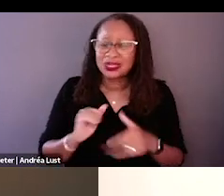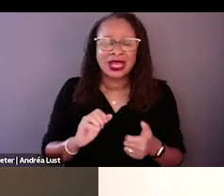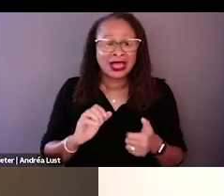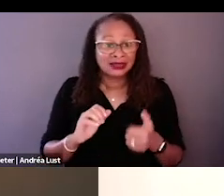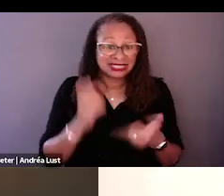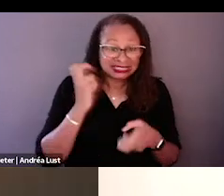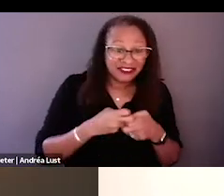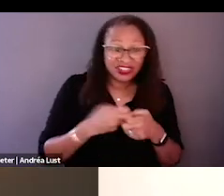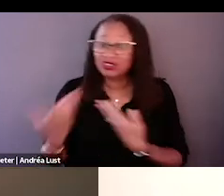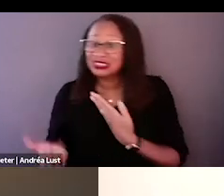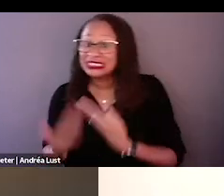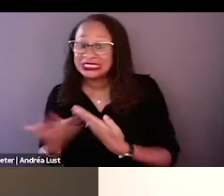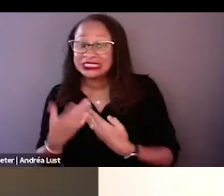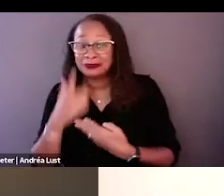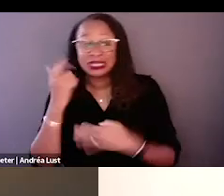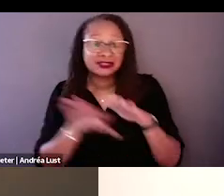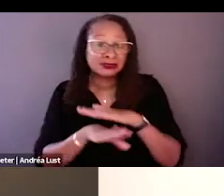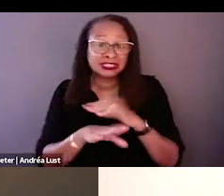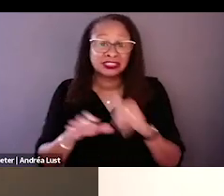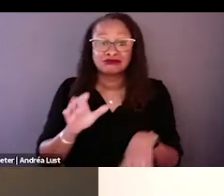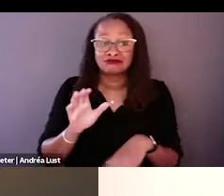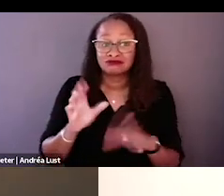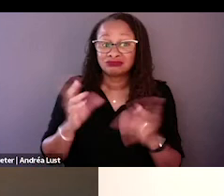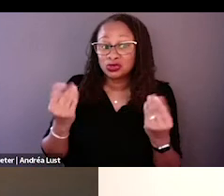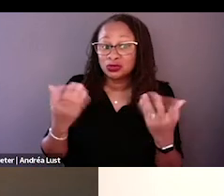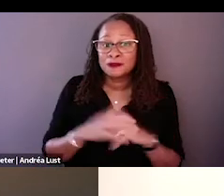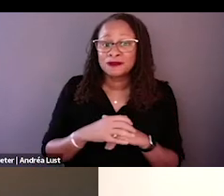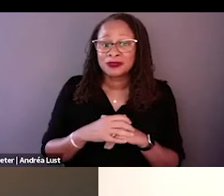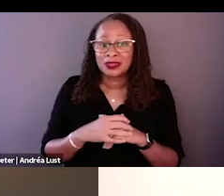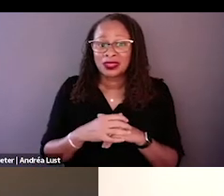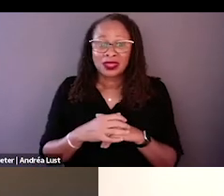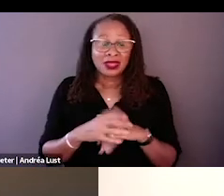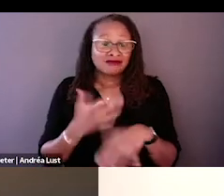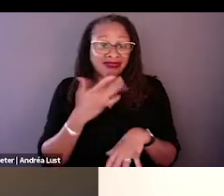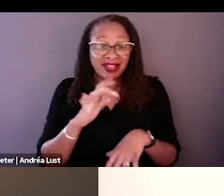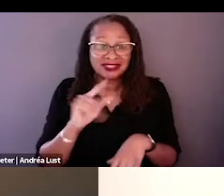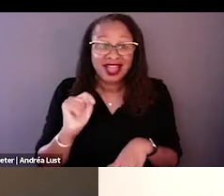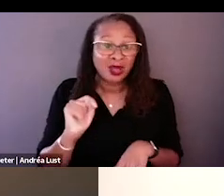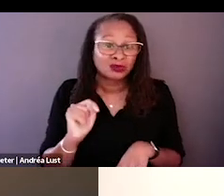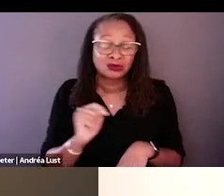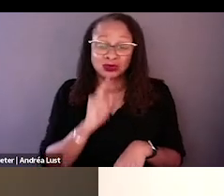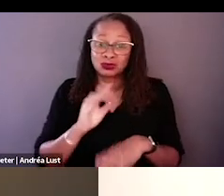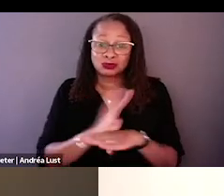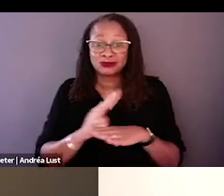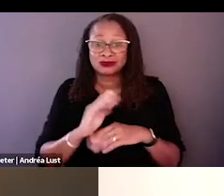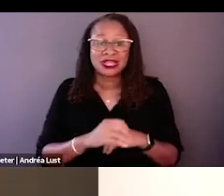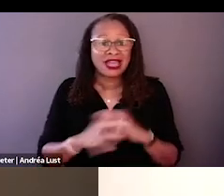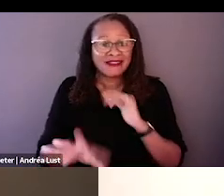That contained a lot of research. You hear him being interviewed in the film.